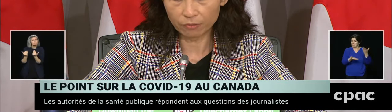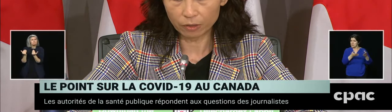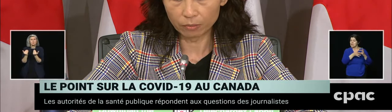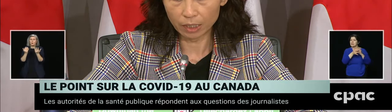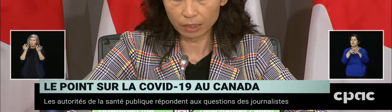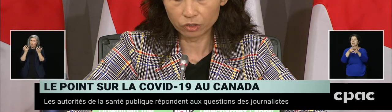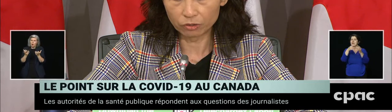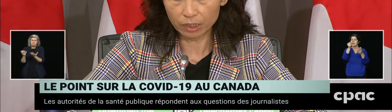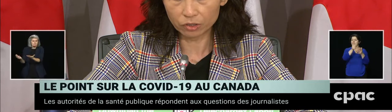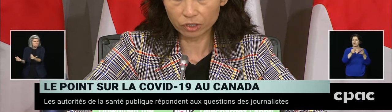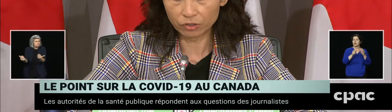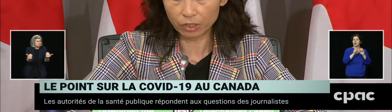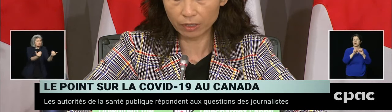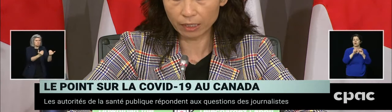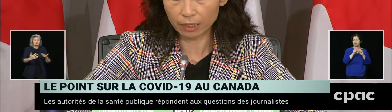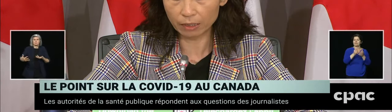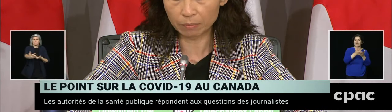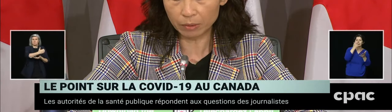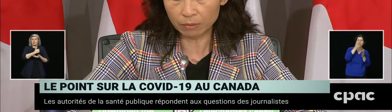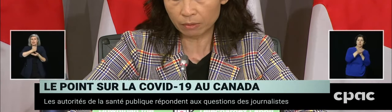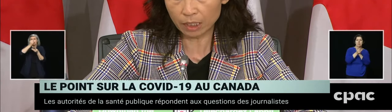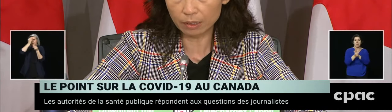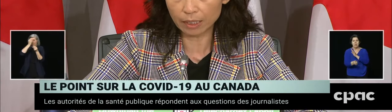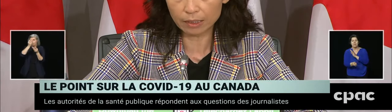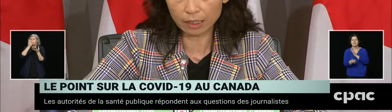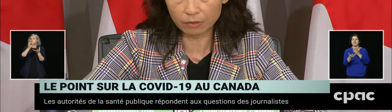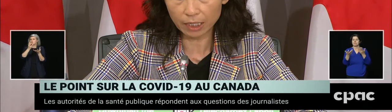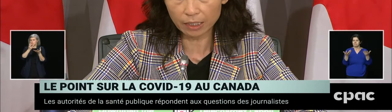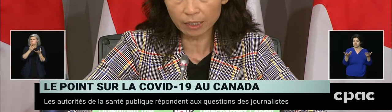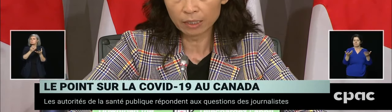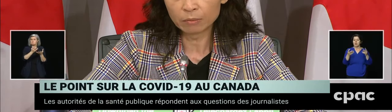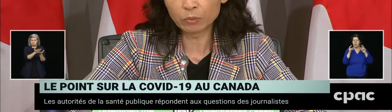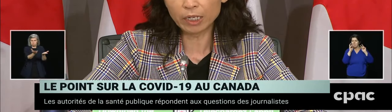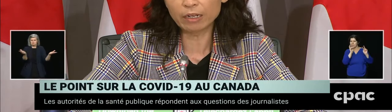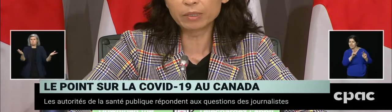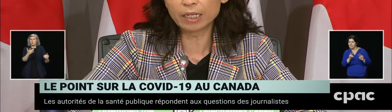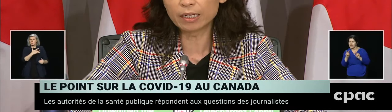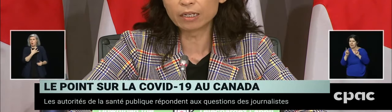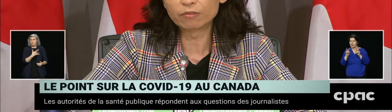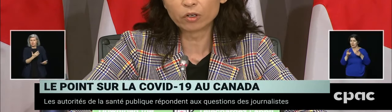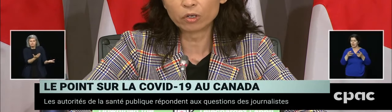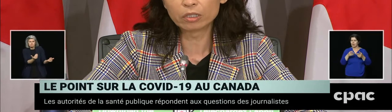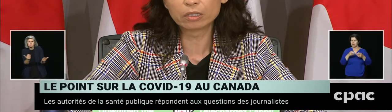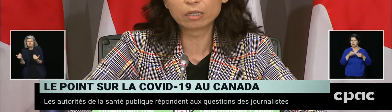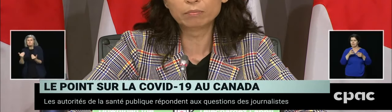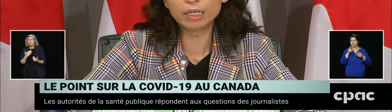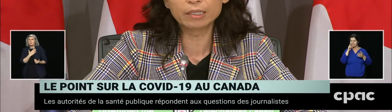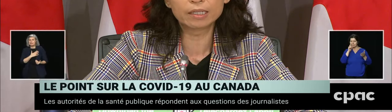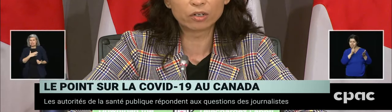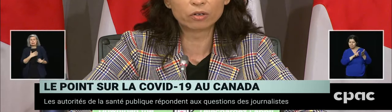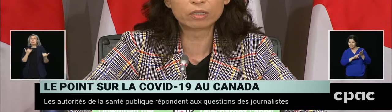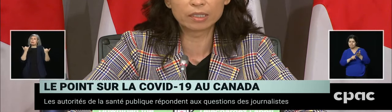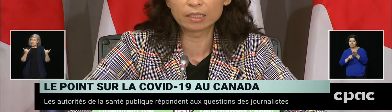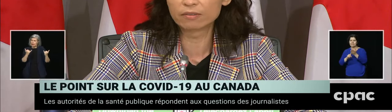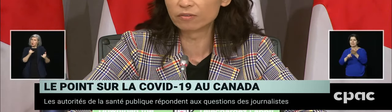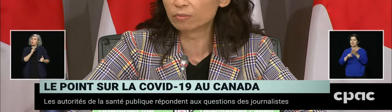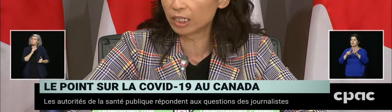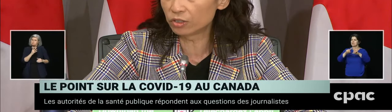TRYING TO FILL IN IN TERMS OF GETTING THE INFORMATION RIGHT NOW FROM JURISDICTIONS. SO I THINK THINGS ARE